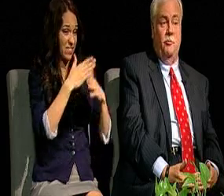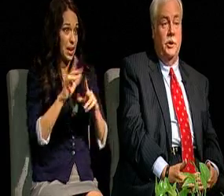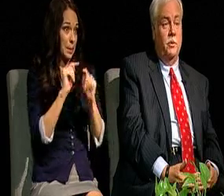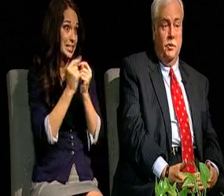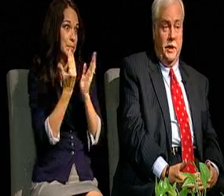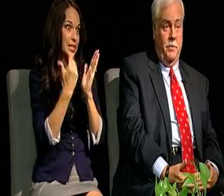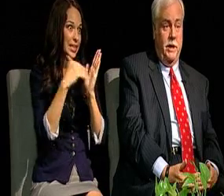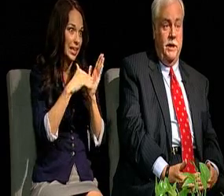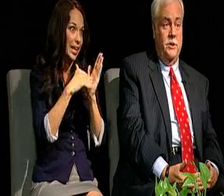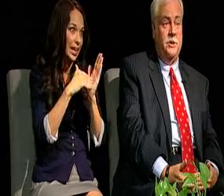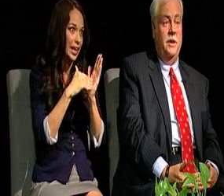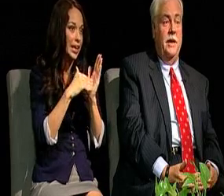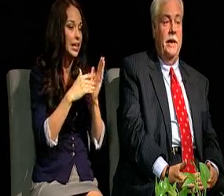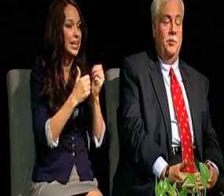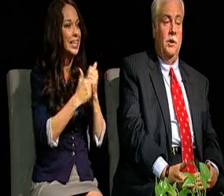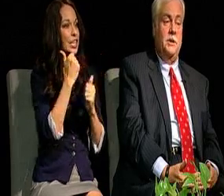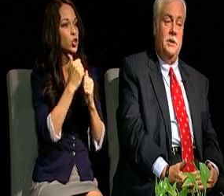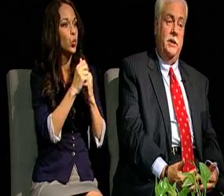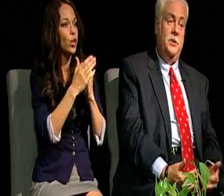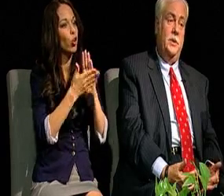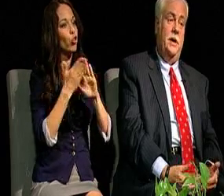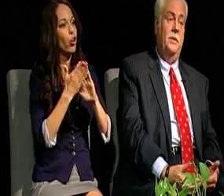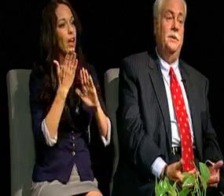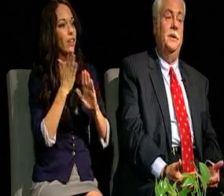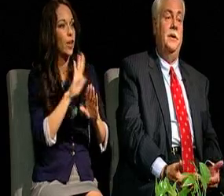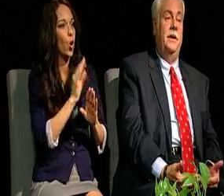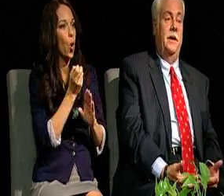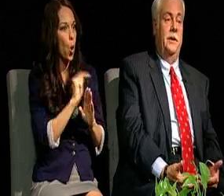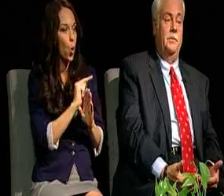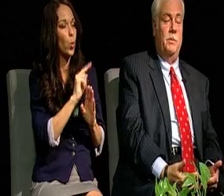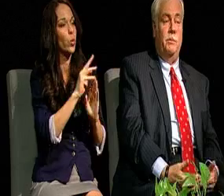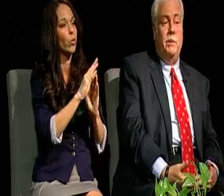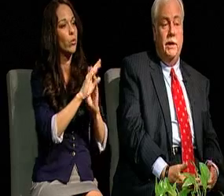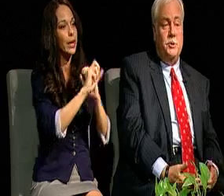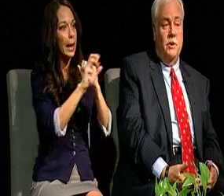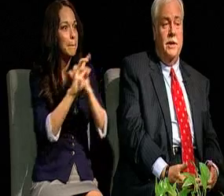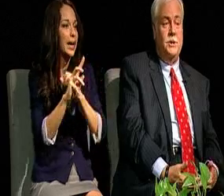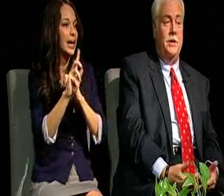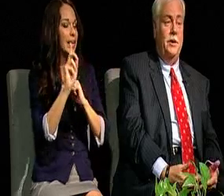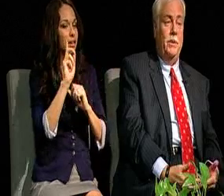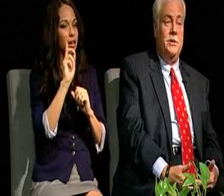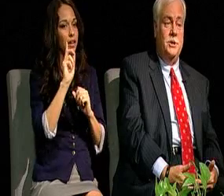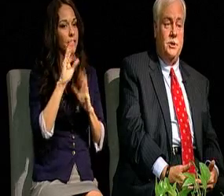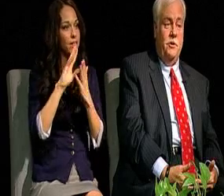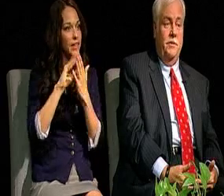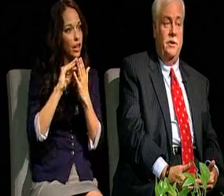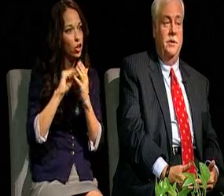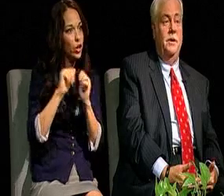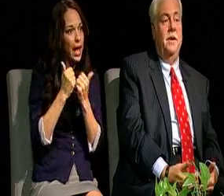and run their own campaigns after listening to how money is raised, how message is crafted,